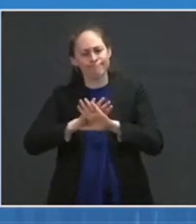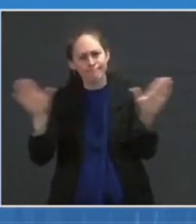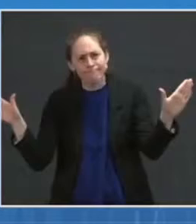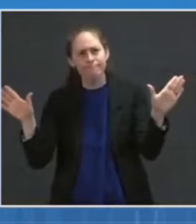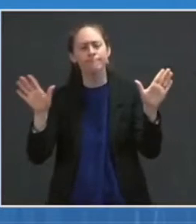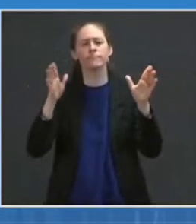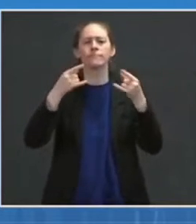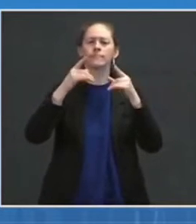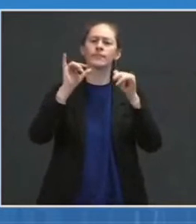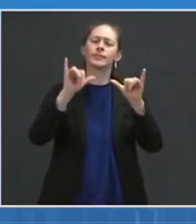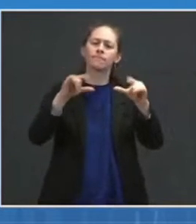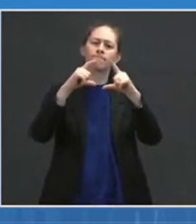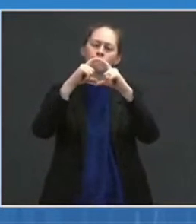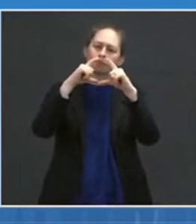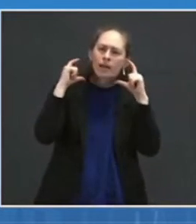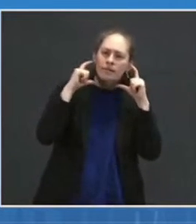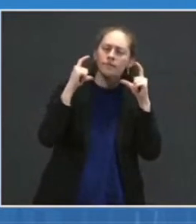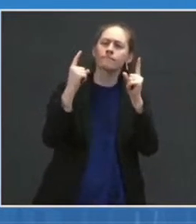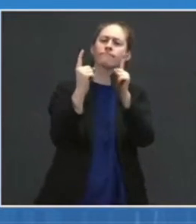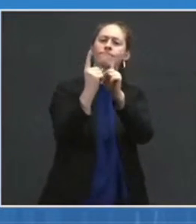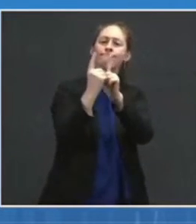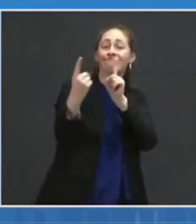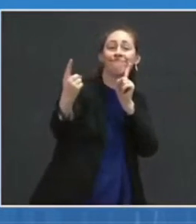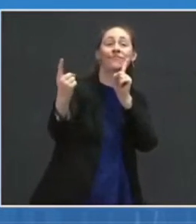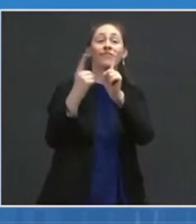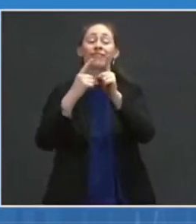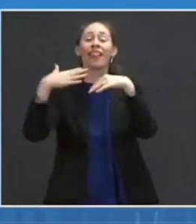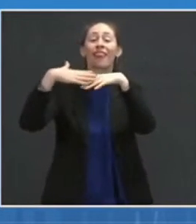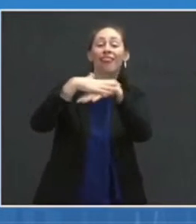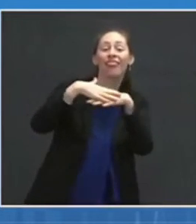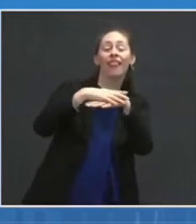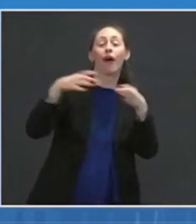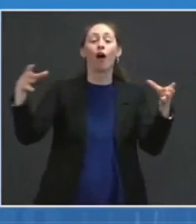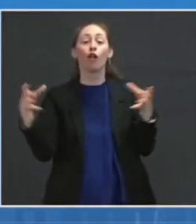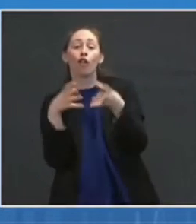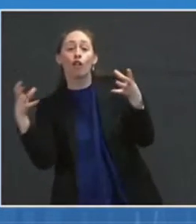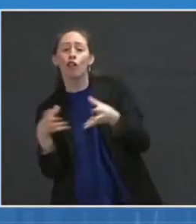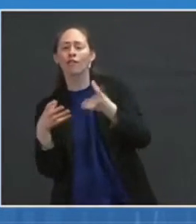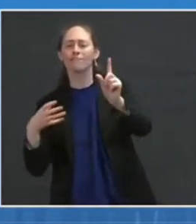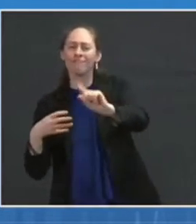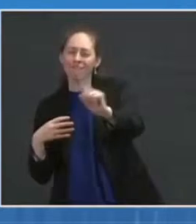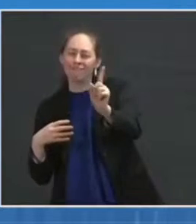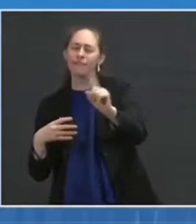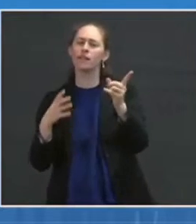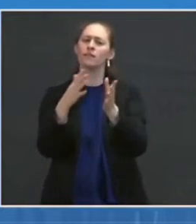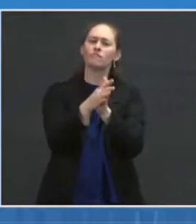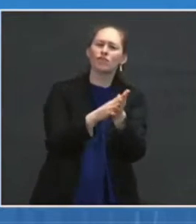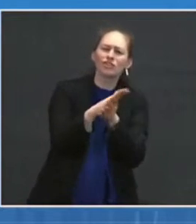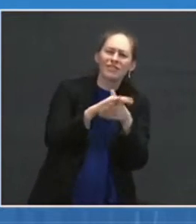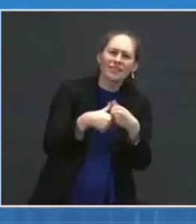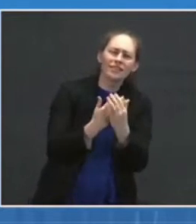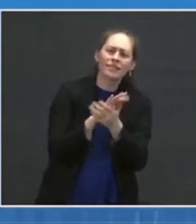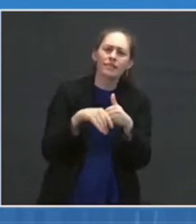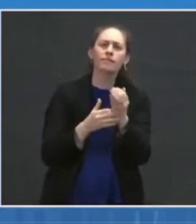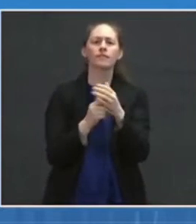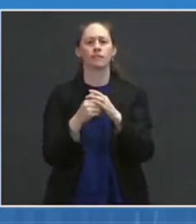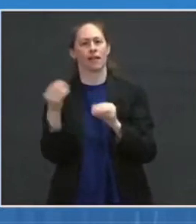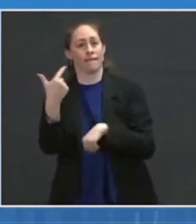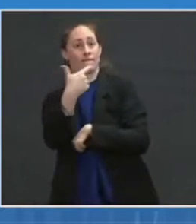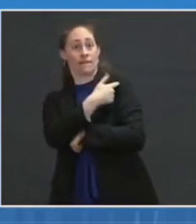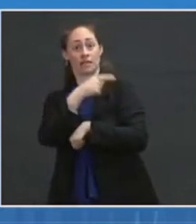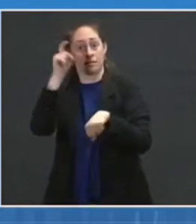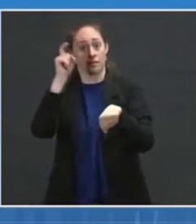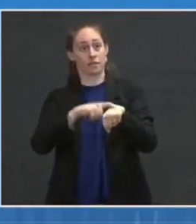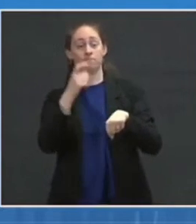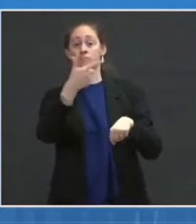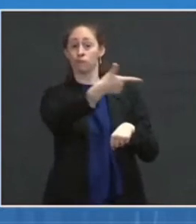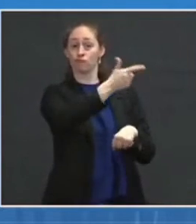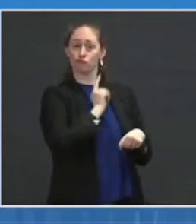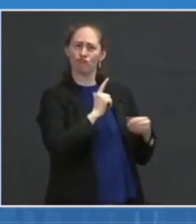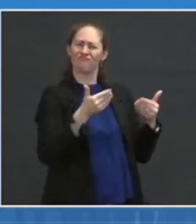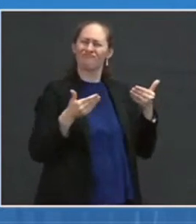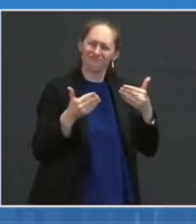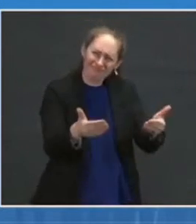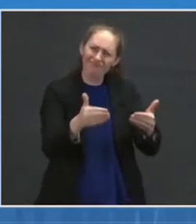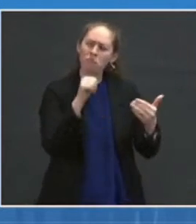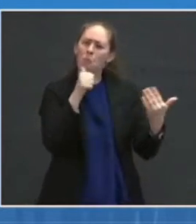PROTECT ONE ANOTHER.